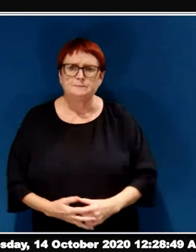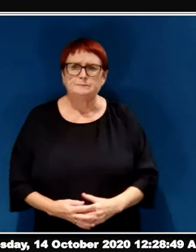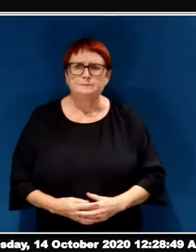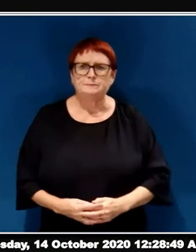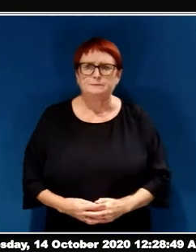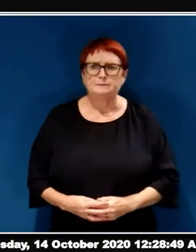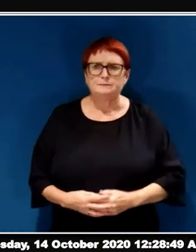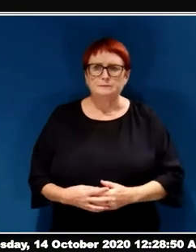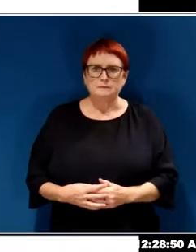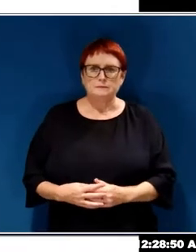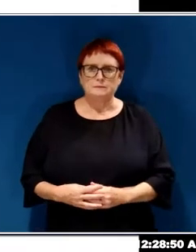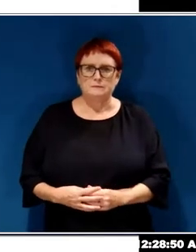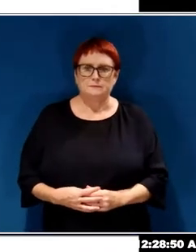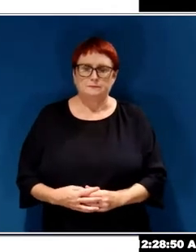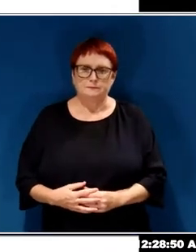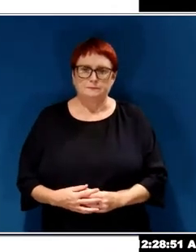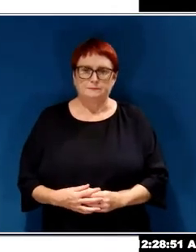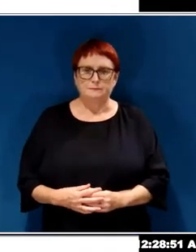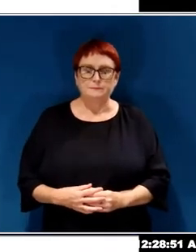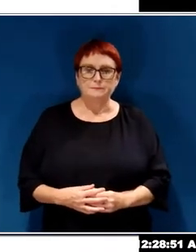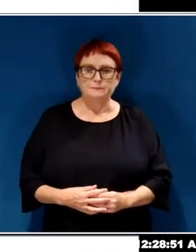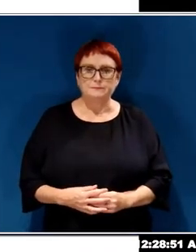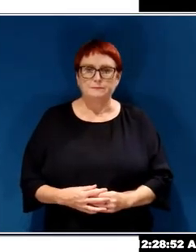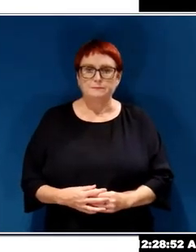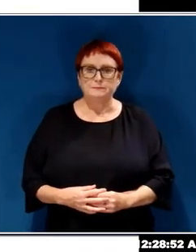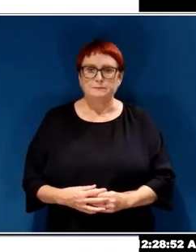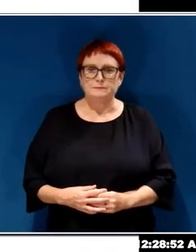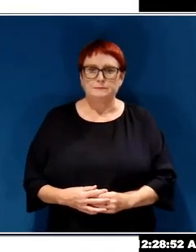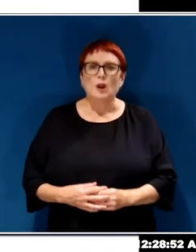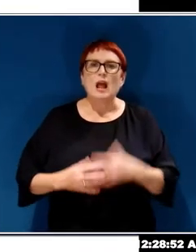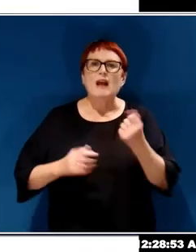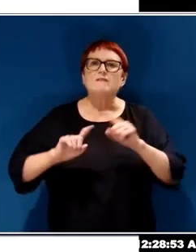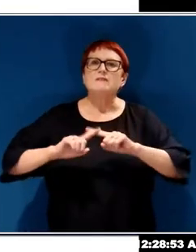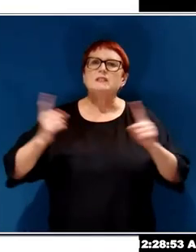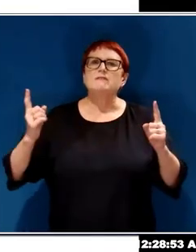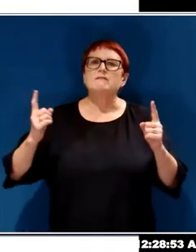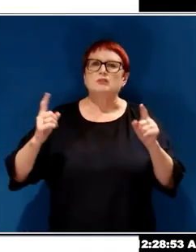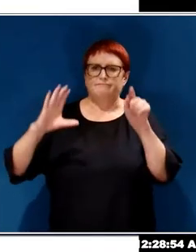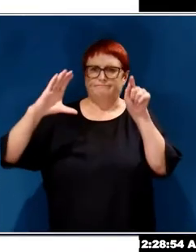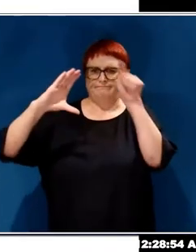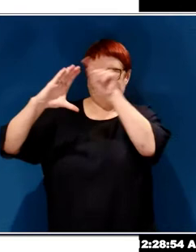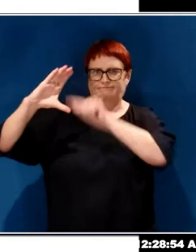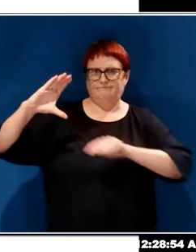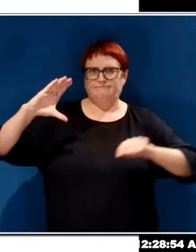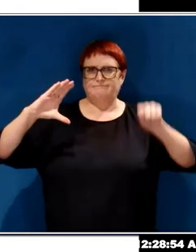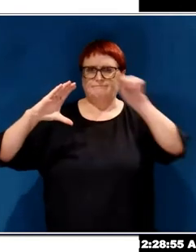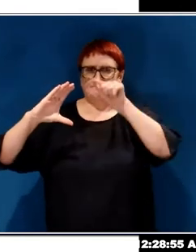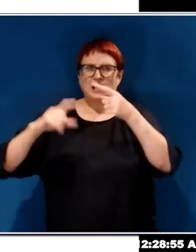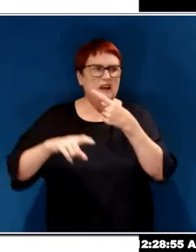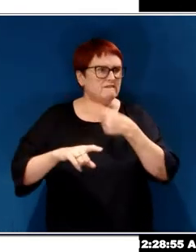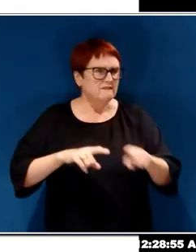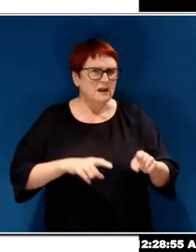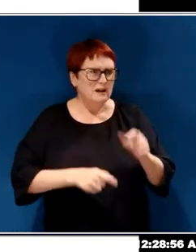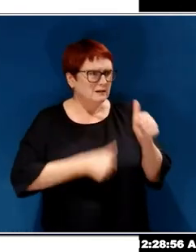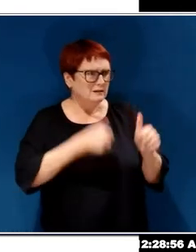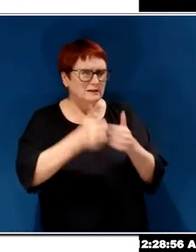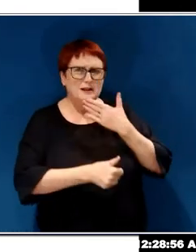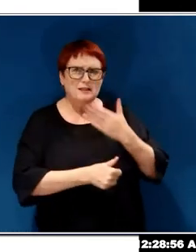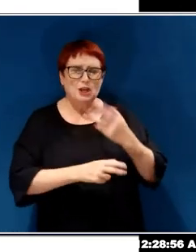before, which is a schematic --- that was very fast, well done, thank you. Can you take us through that please, Dr de Bruin?